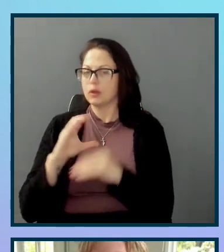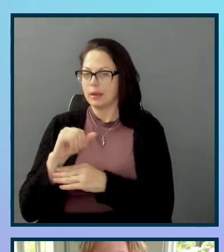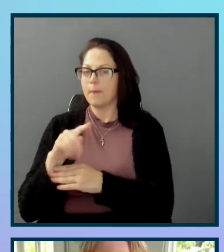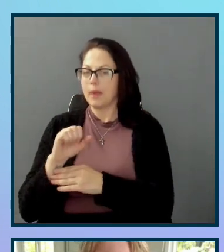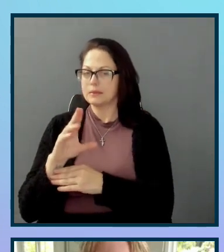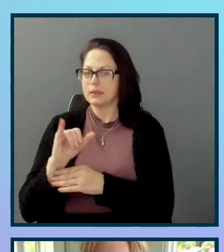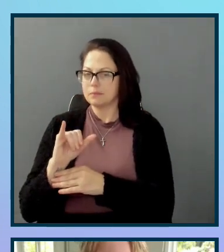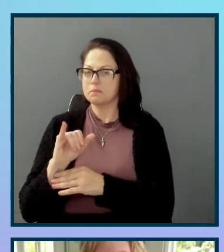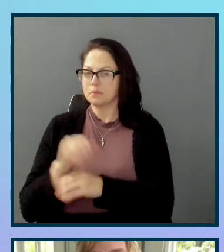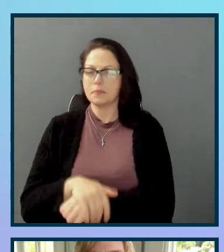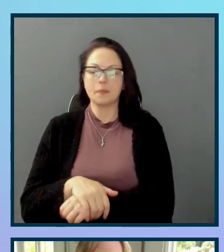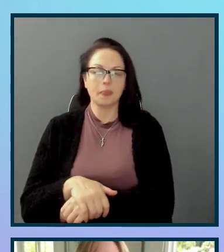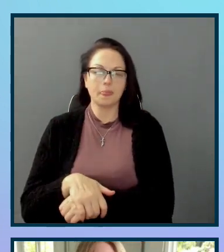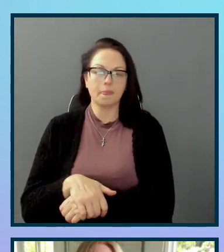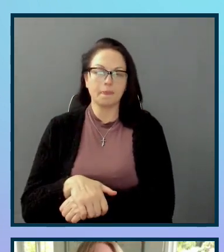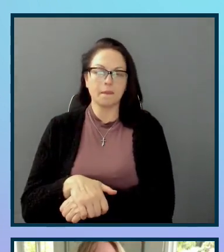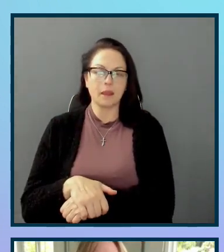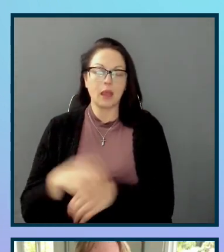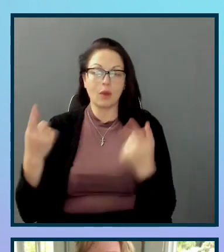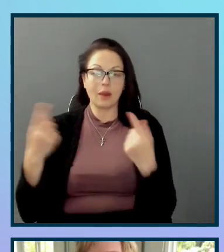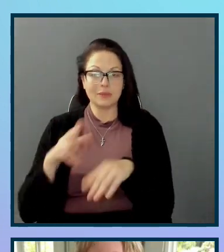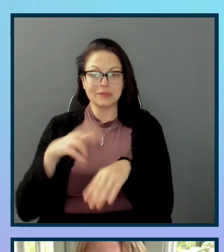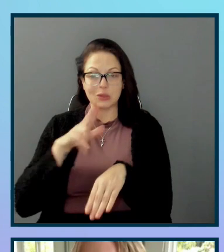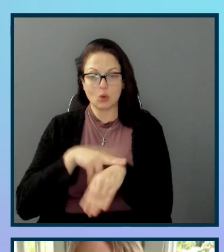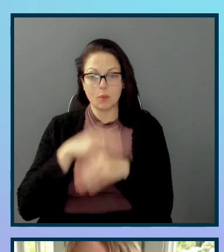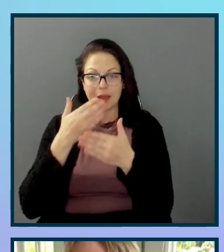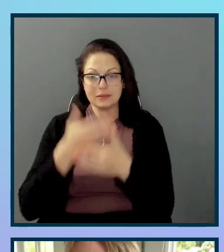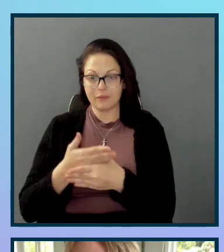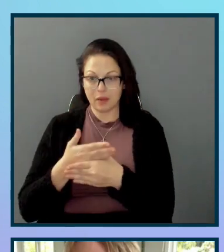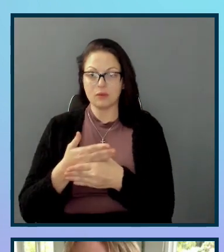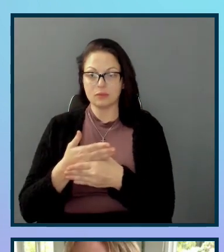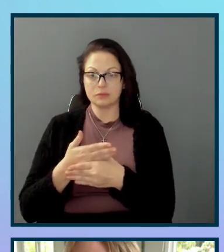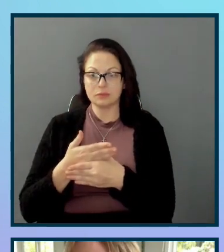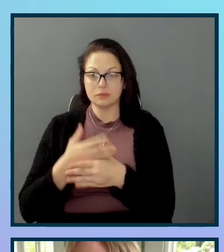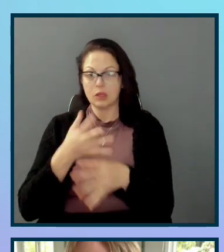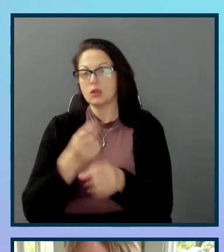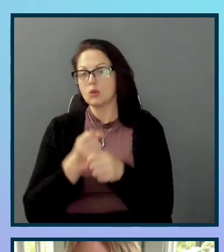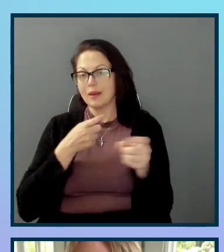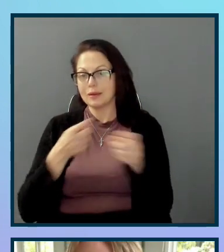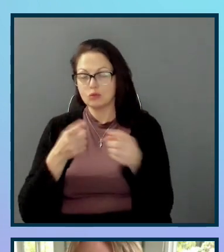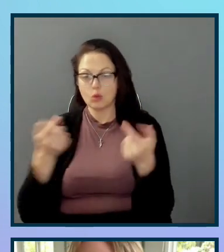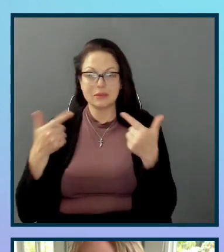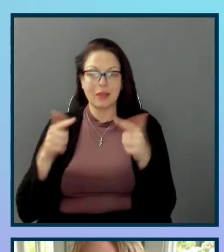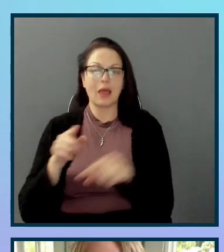When it happens to be that you normalize these files, okay, you get controls that allow you to touch them all